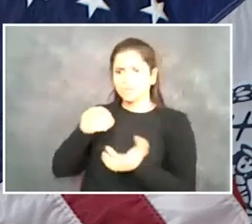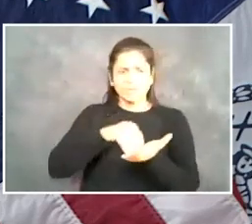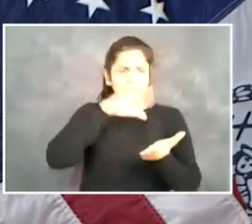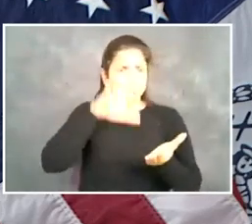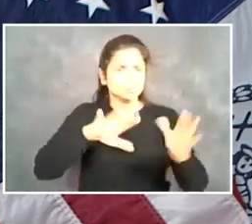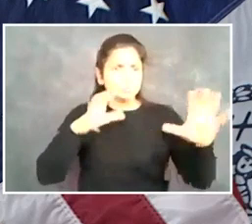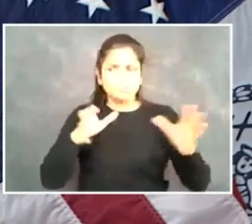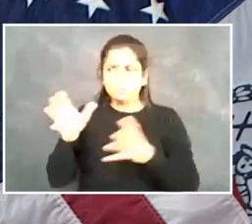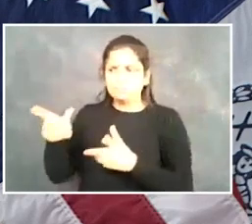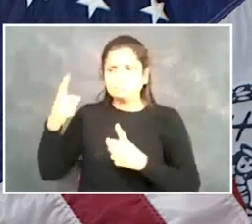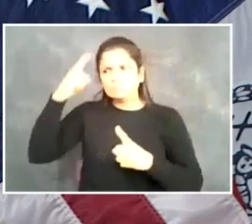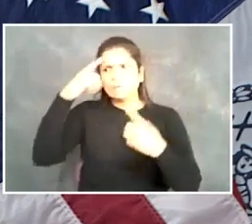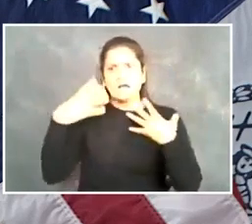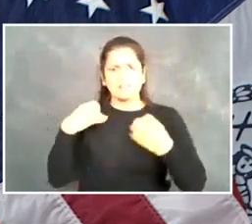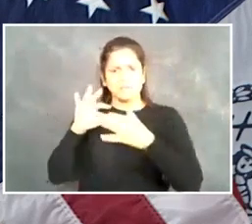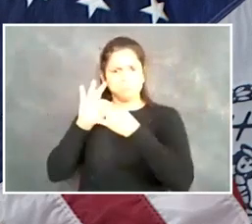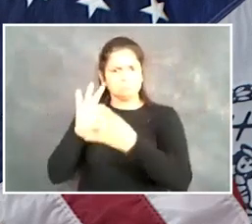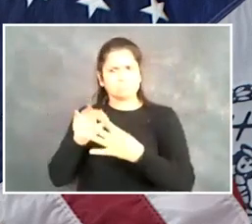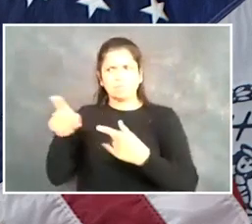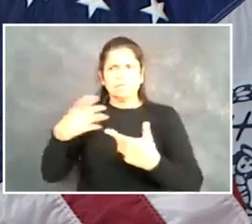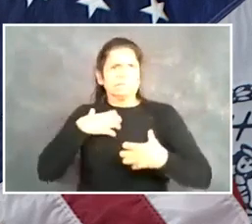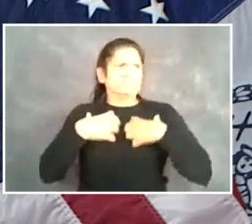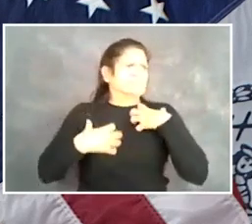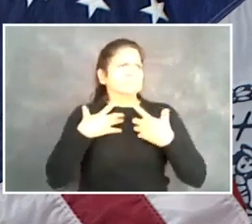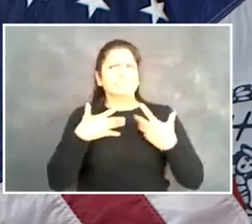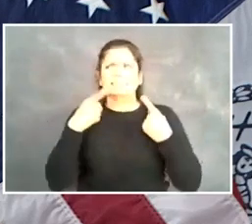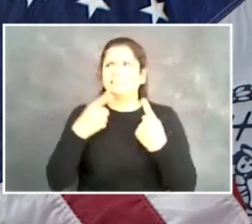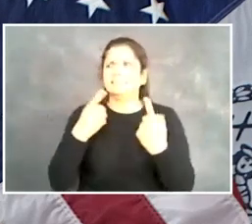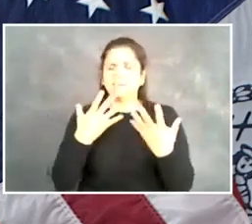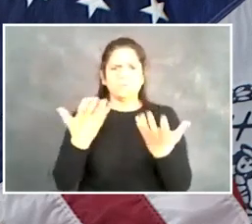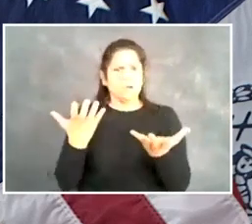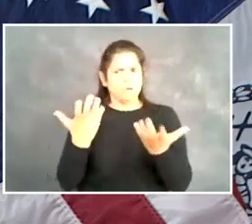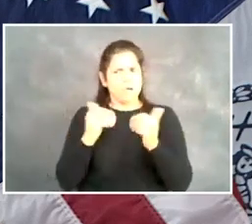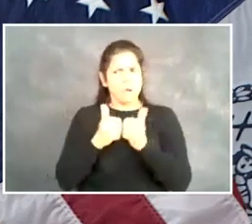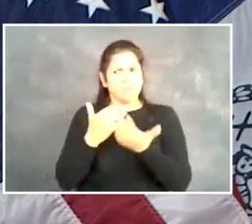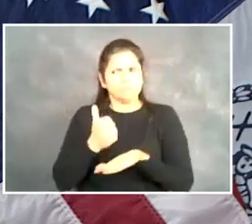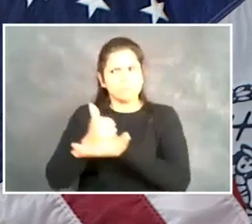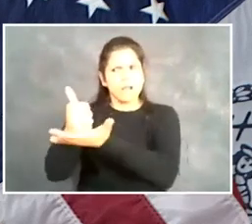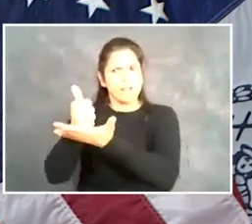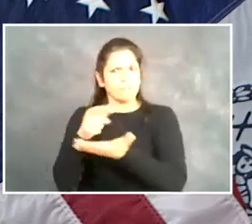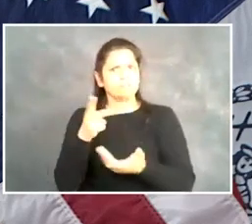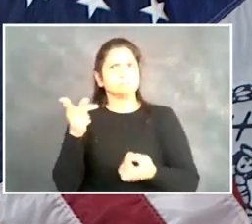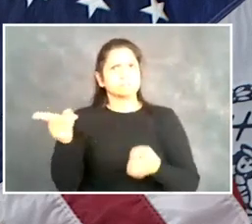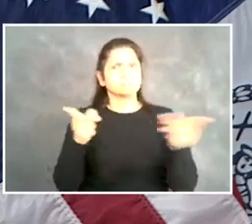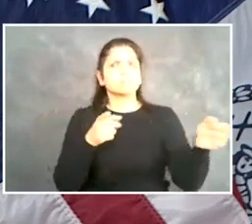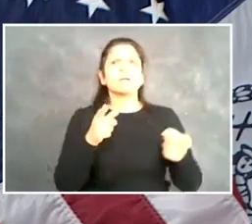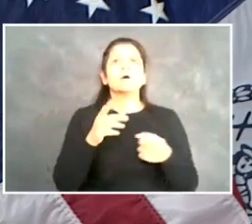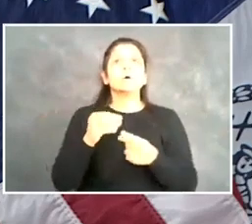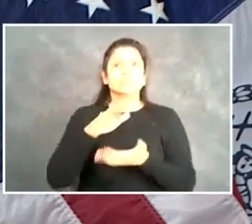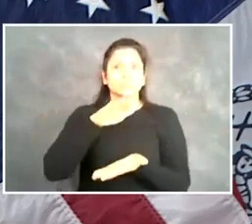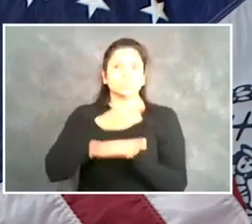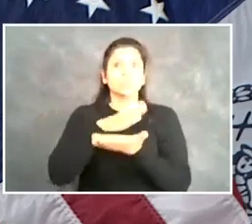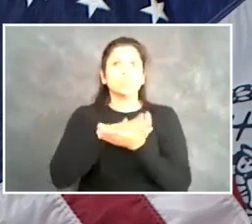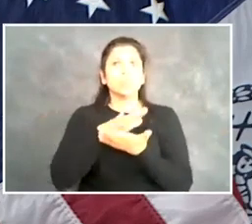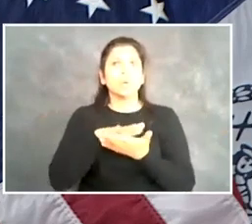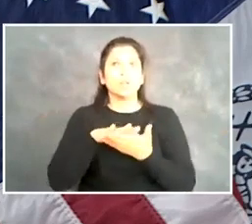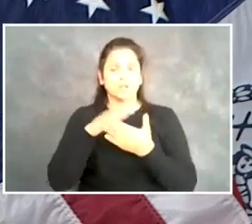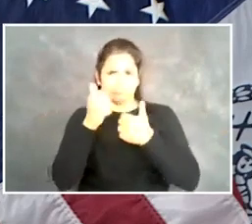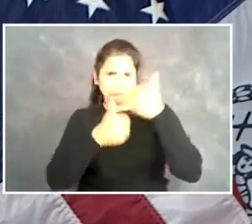WHO ARE ALSO DEALING WITH A LOT RIGHT NOW TO SHIFT TO REMOTE